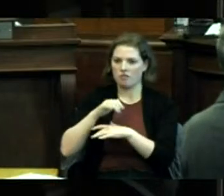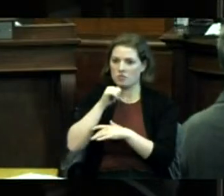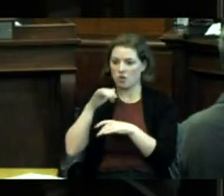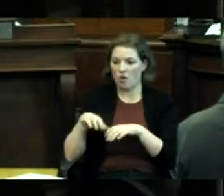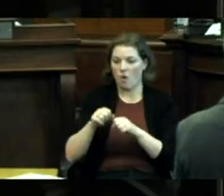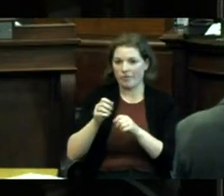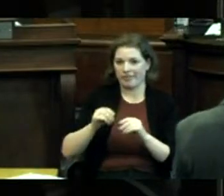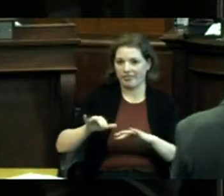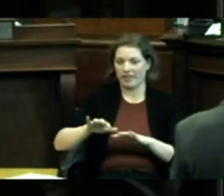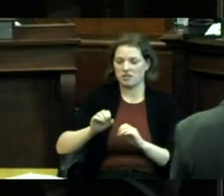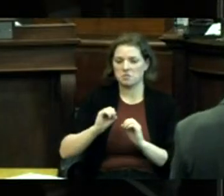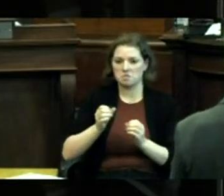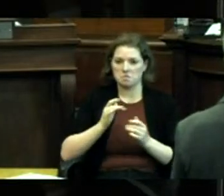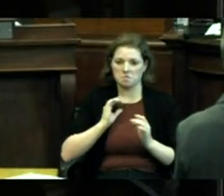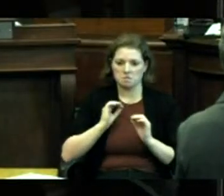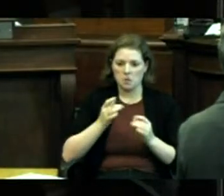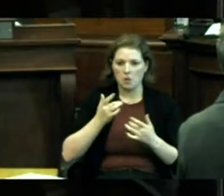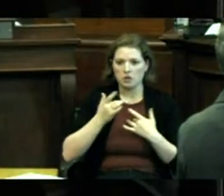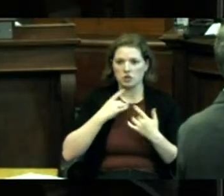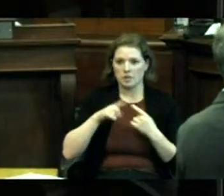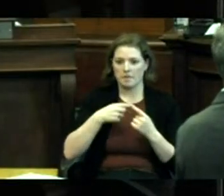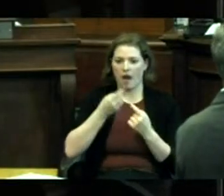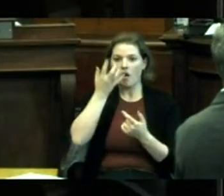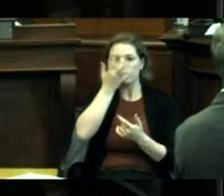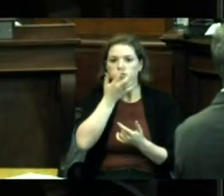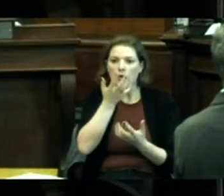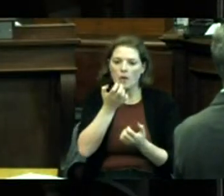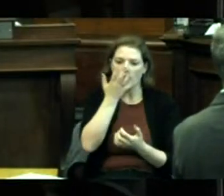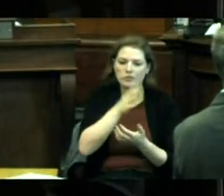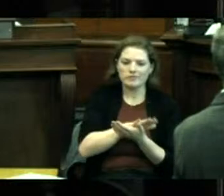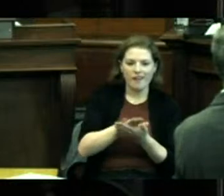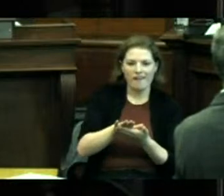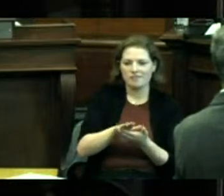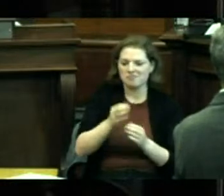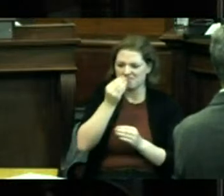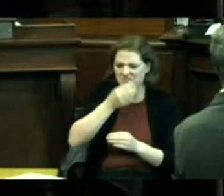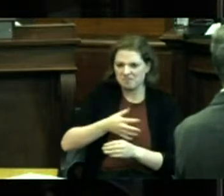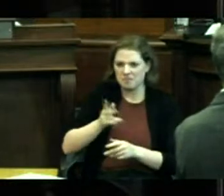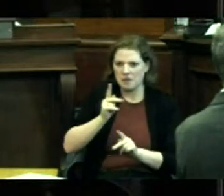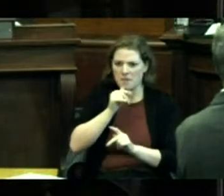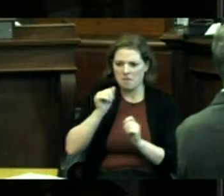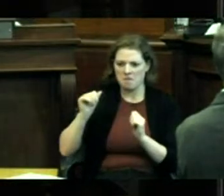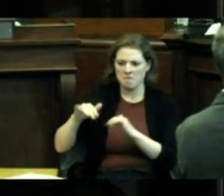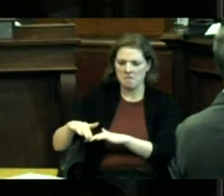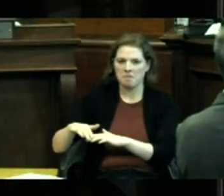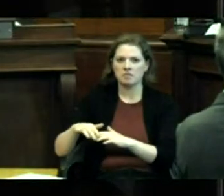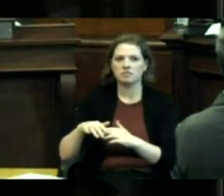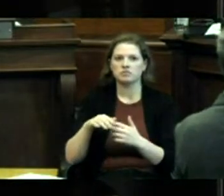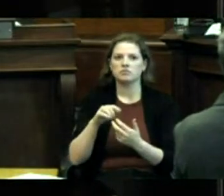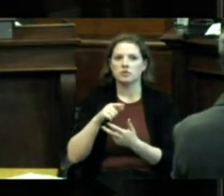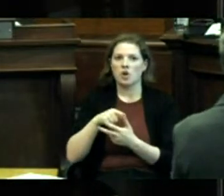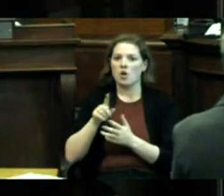and it's on a hill where nobody visits because we own all the land. So we did not have